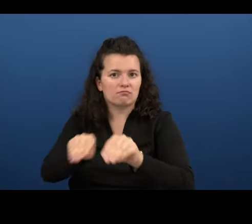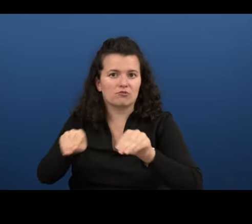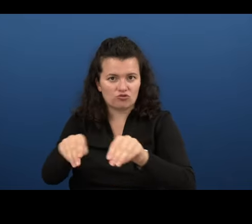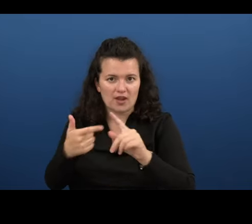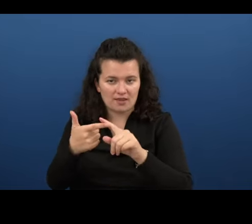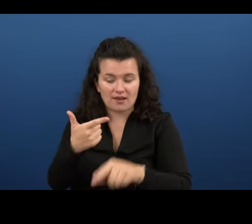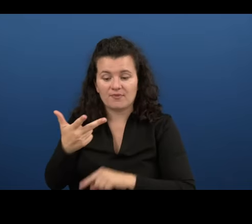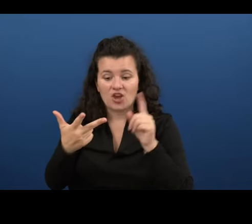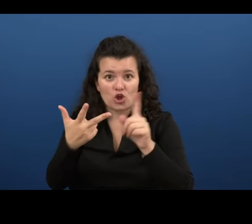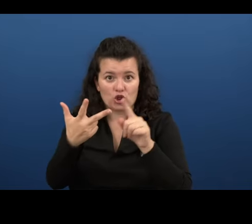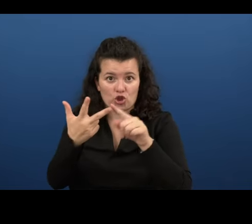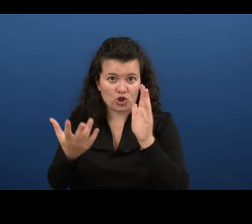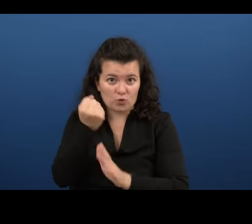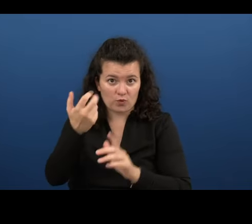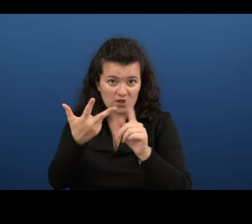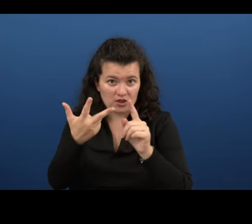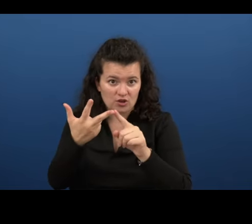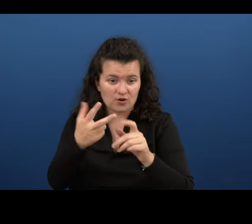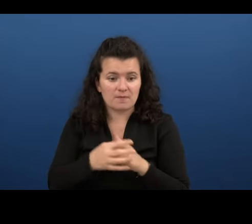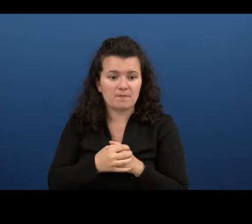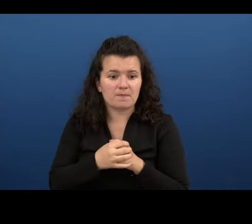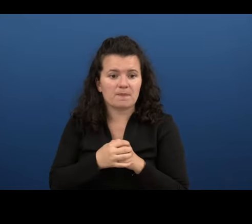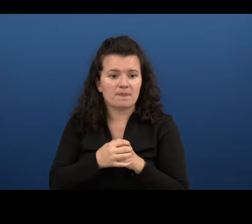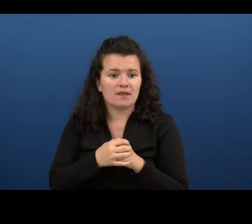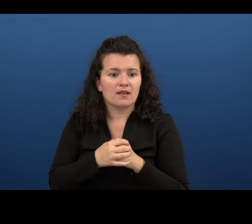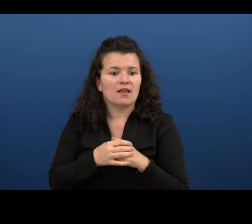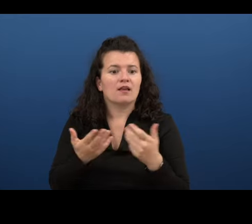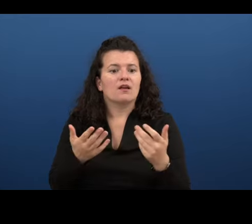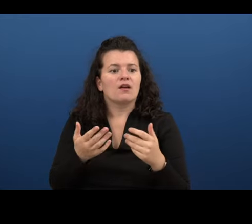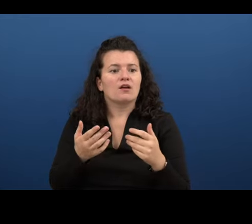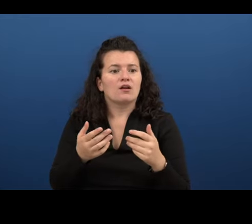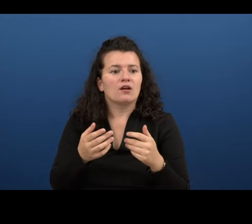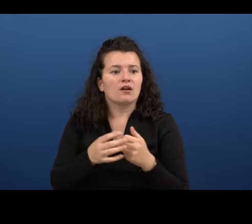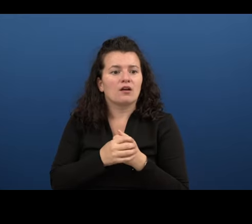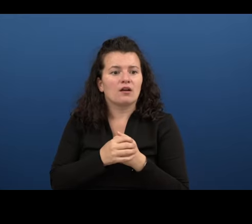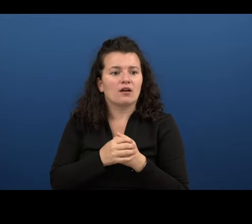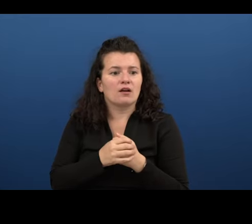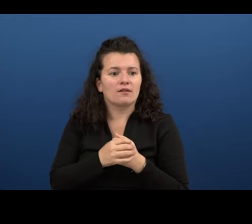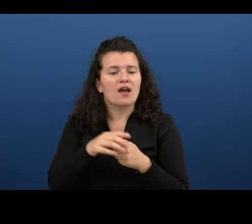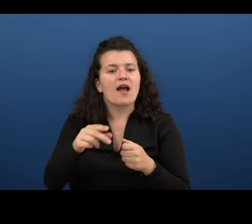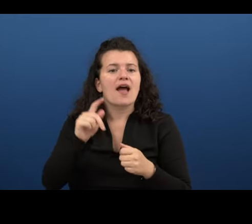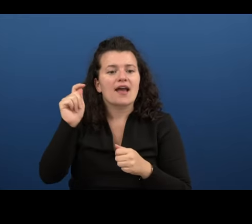one called talking charts, which was, was from a team in Kenya, and they were looking